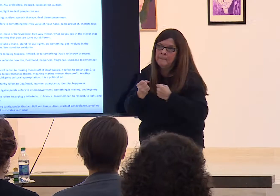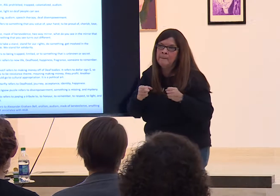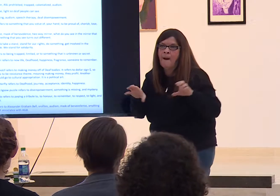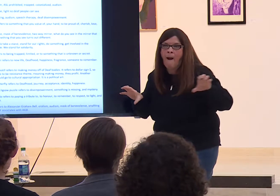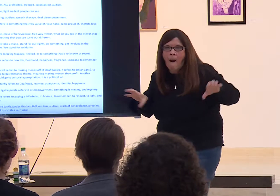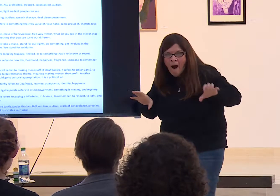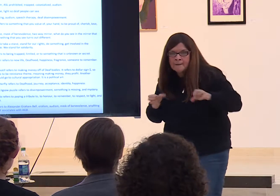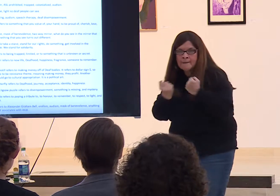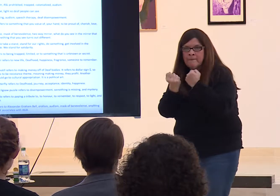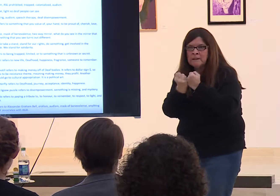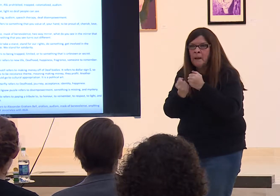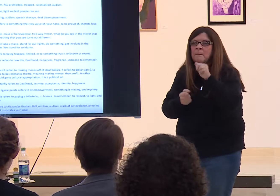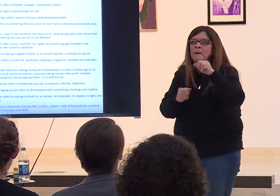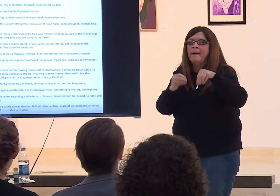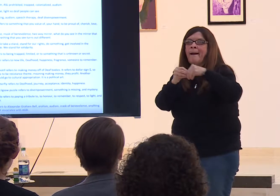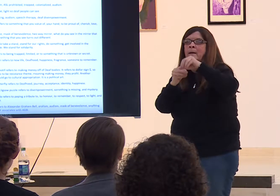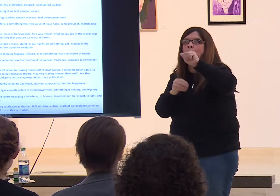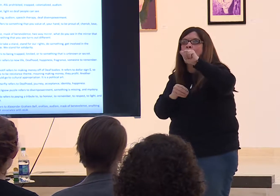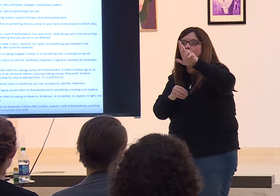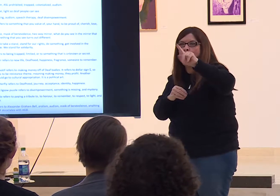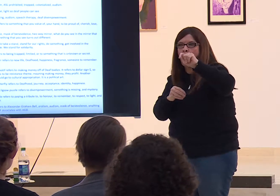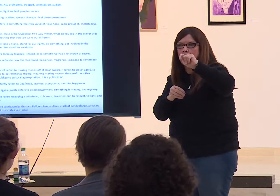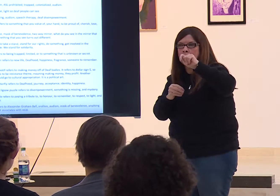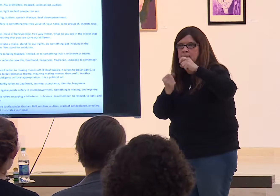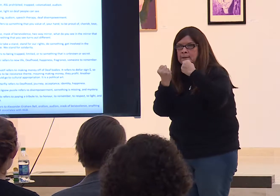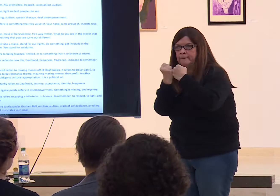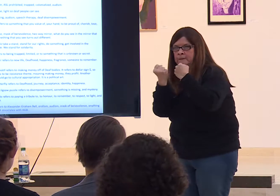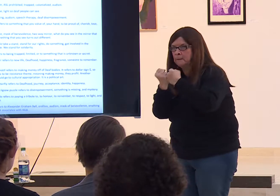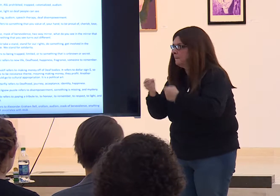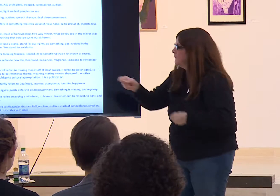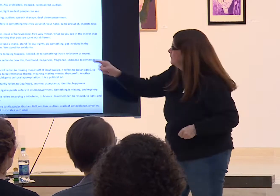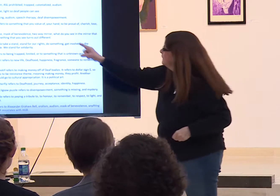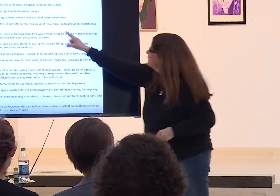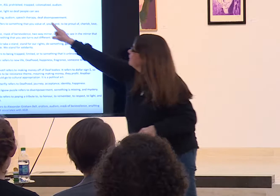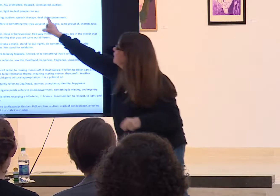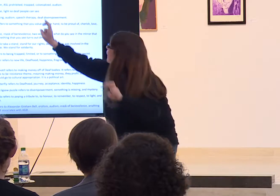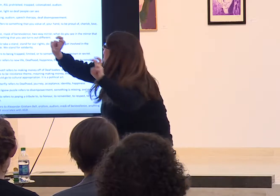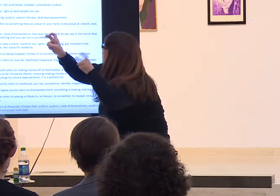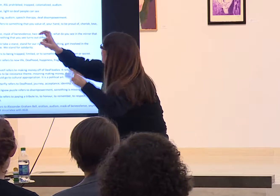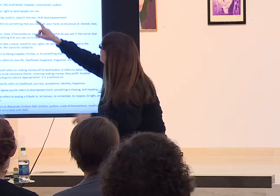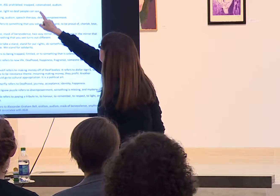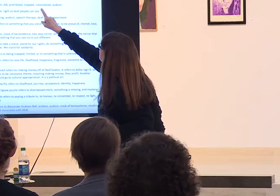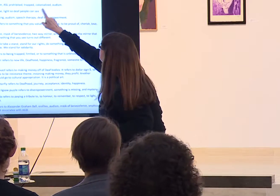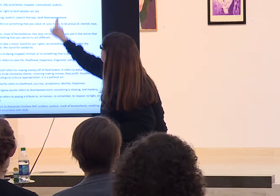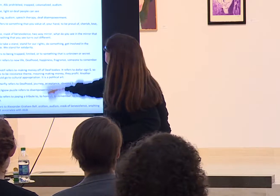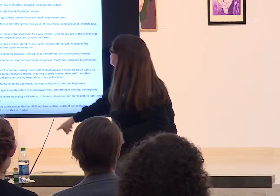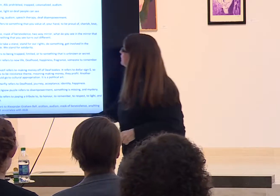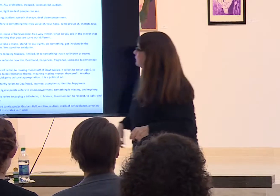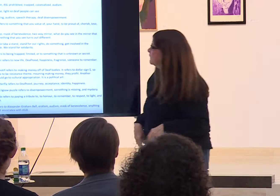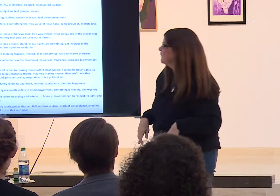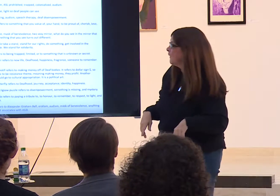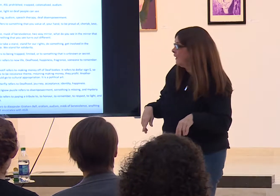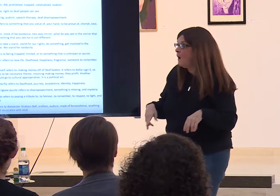So there's also the concept of artivism. It's the idea of activism through art, so you see that up there.